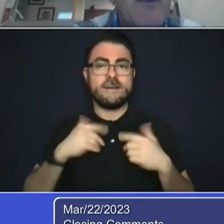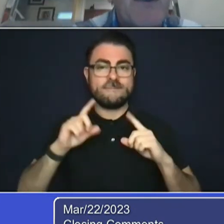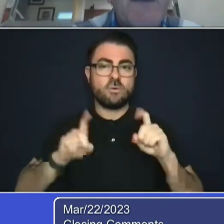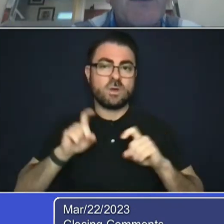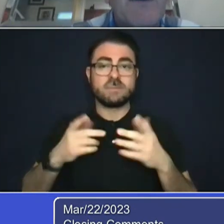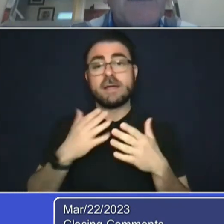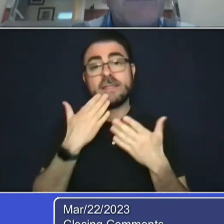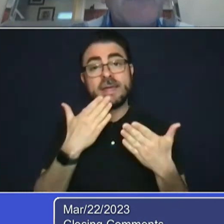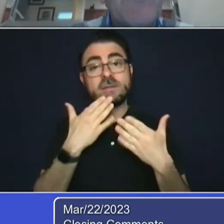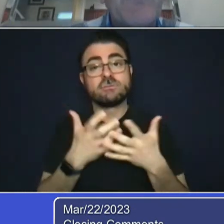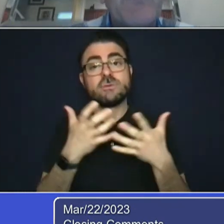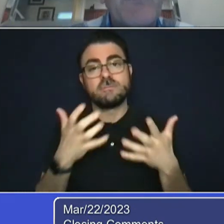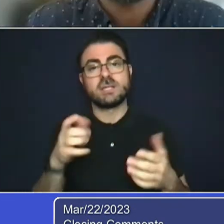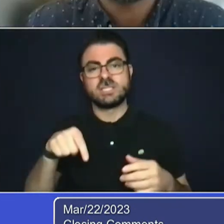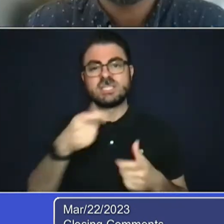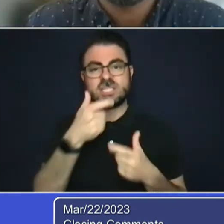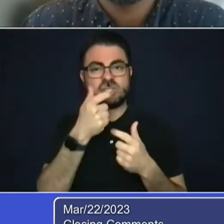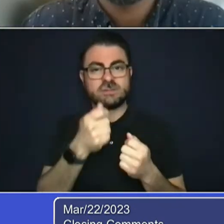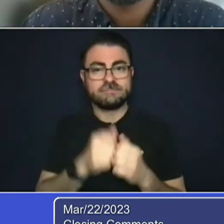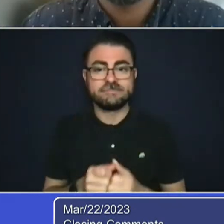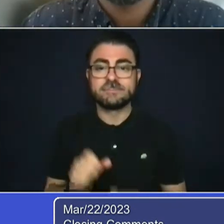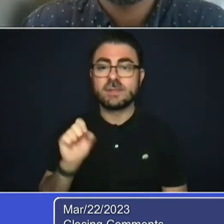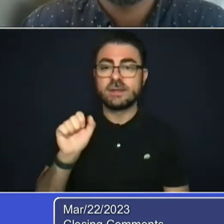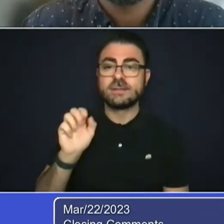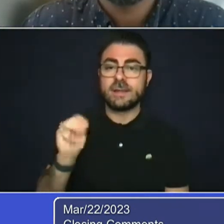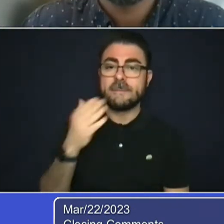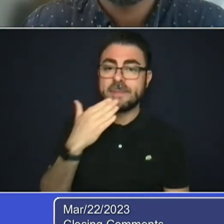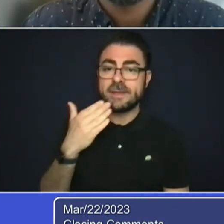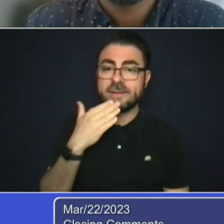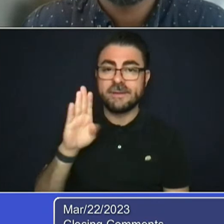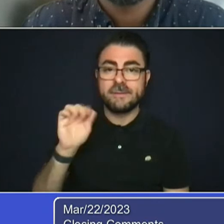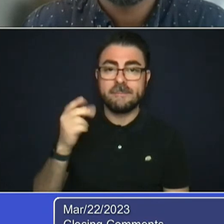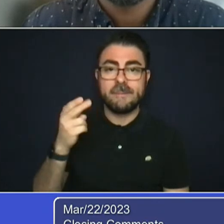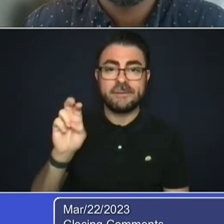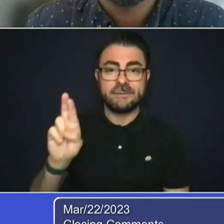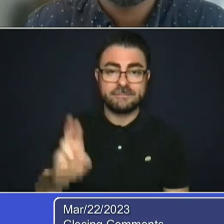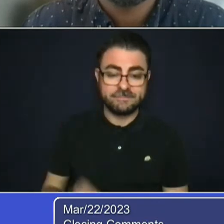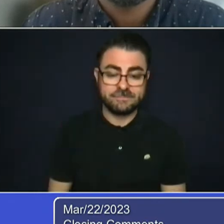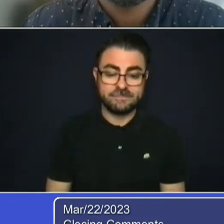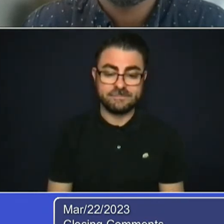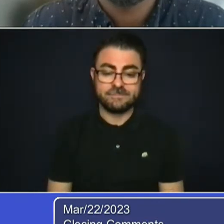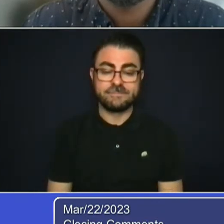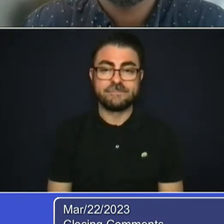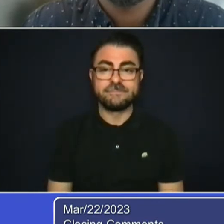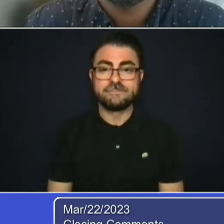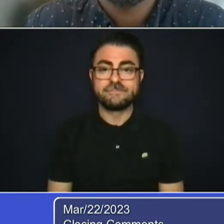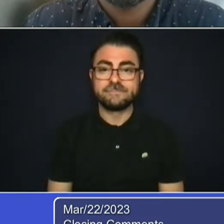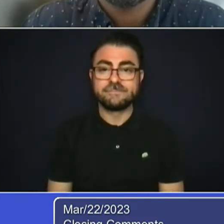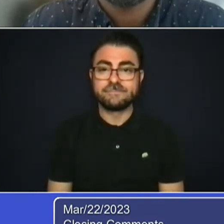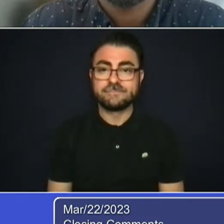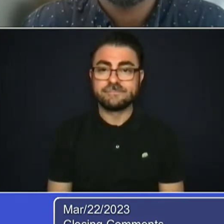MYSELF, THIS PRESENTATION NEEDS A TRANSLATION, AND THEN WE CAN PRESENT IT TO EVERYONE. THANK YOU VERY MUCH, THIS IS VERY INTERESTING.